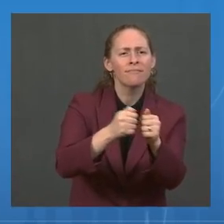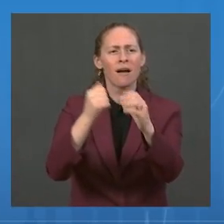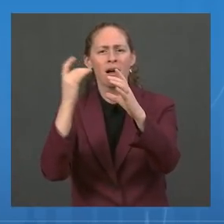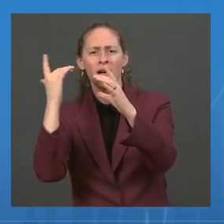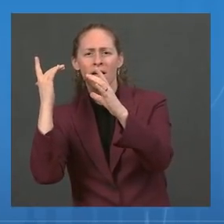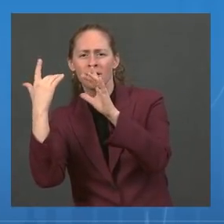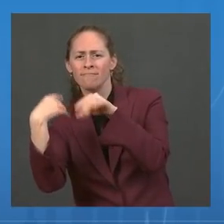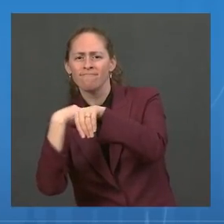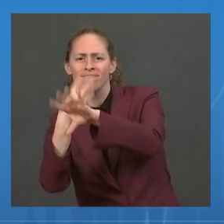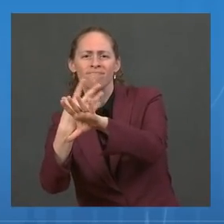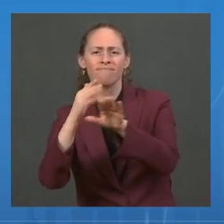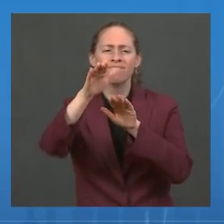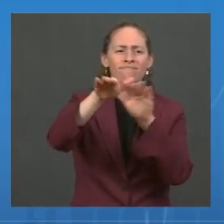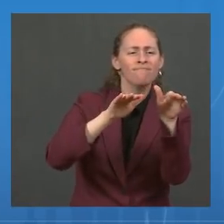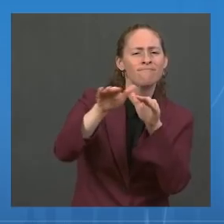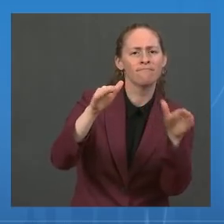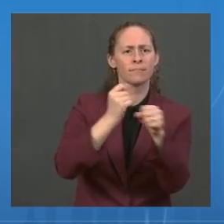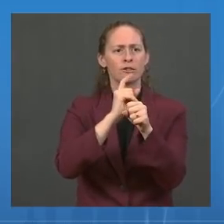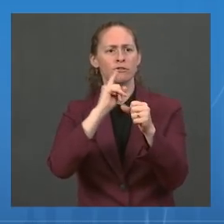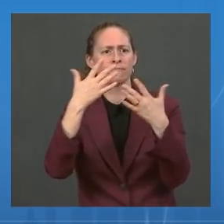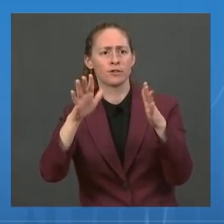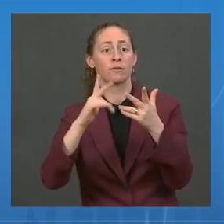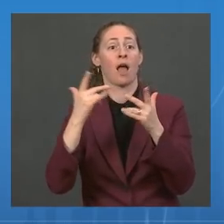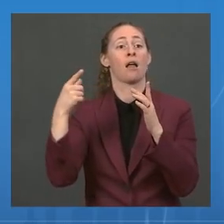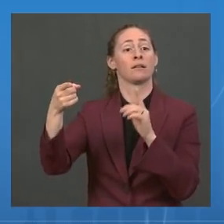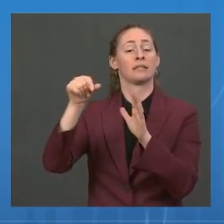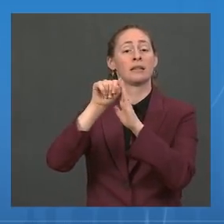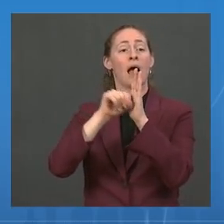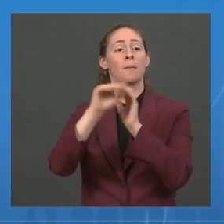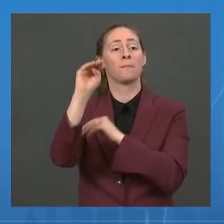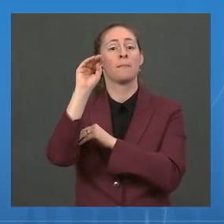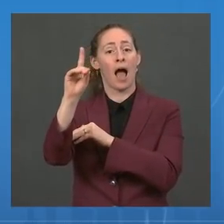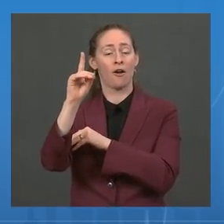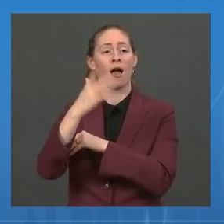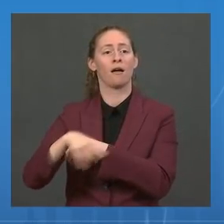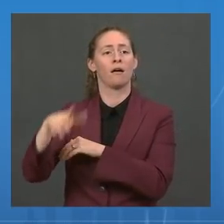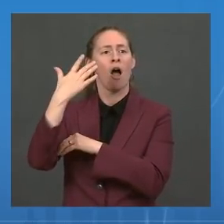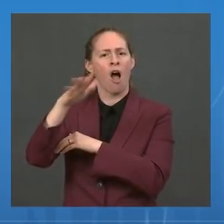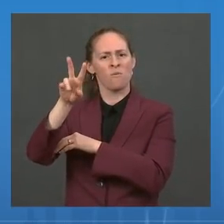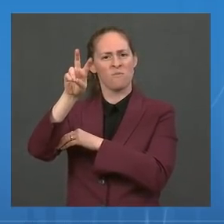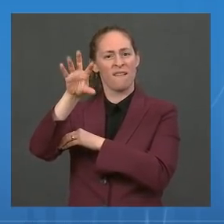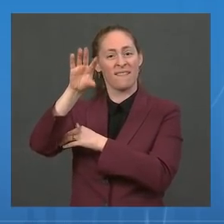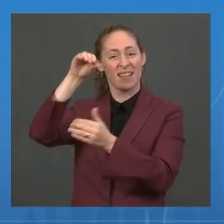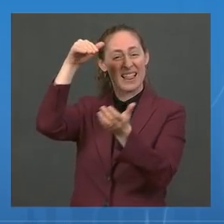Maryland alone has made more than 250,000 calls to eligible individuals since last Friday.